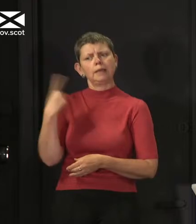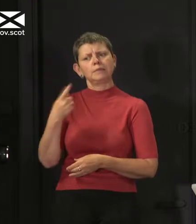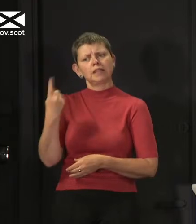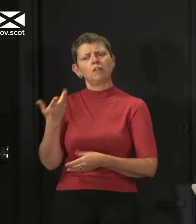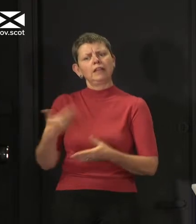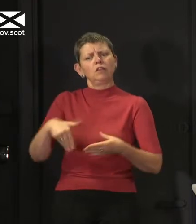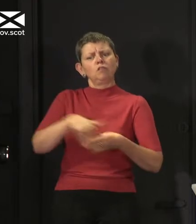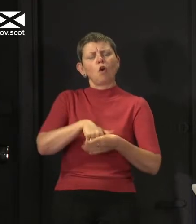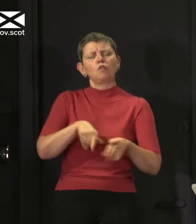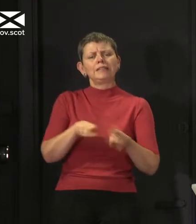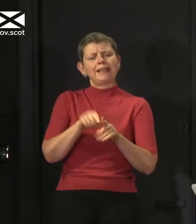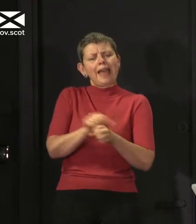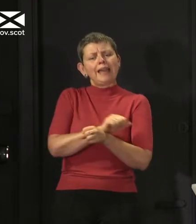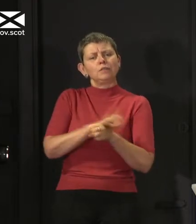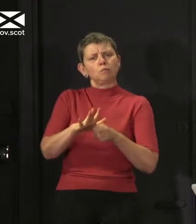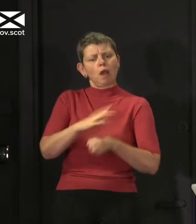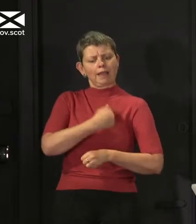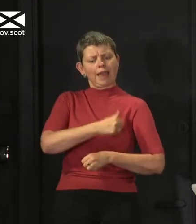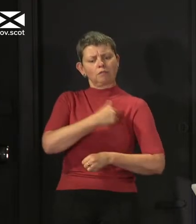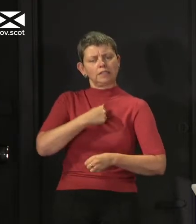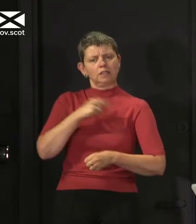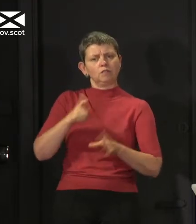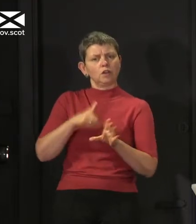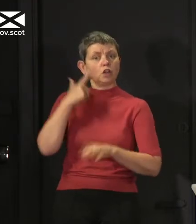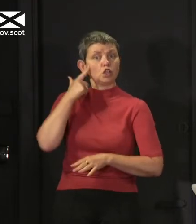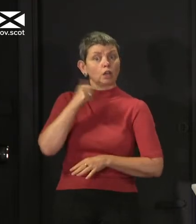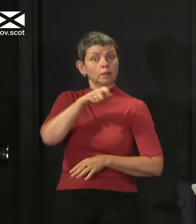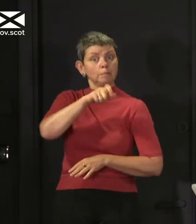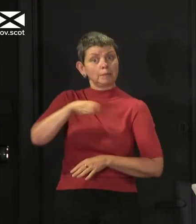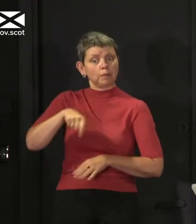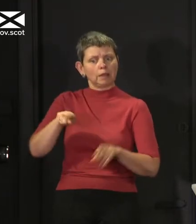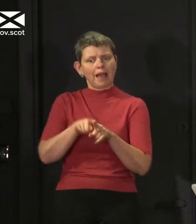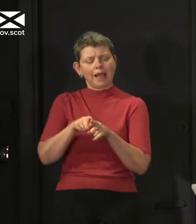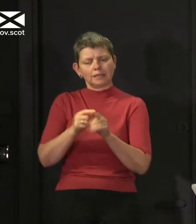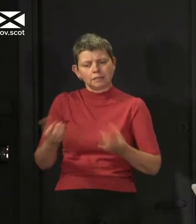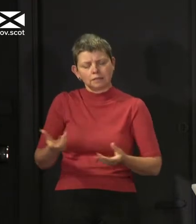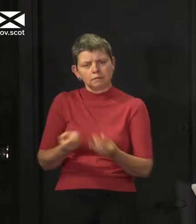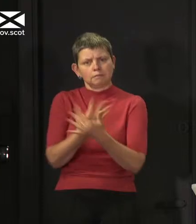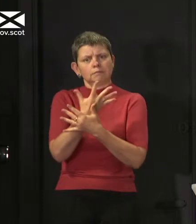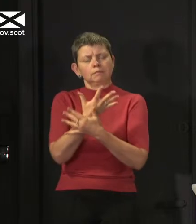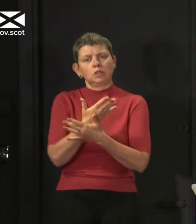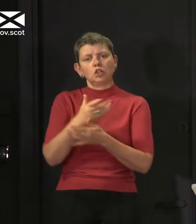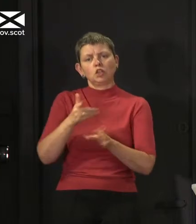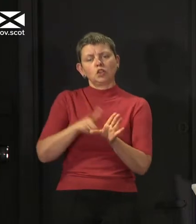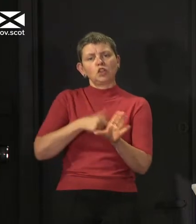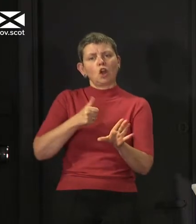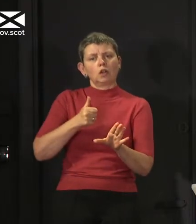people, and in developing the young workforce programme. Together, today's report and the